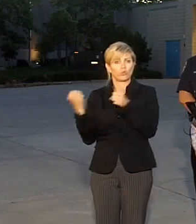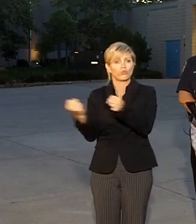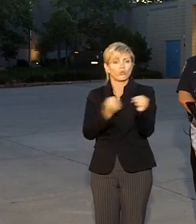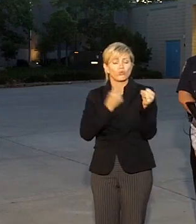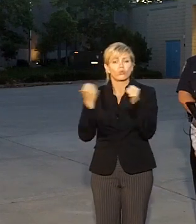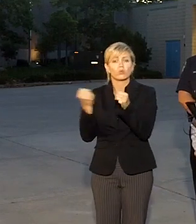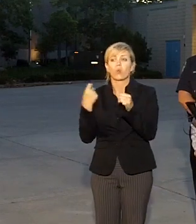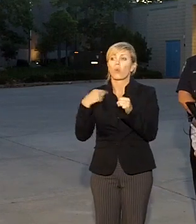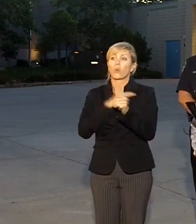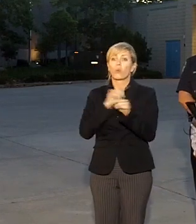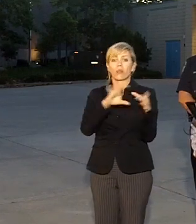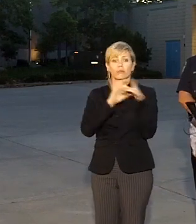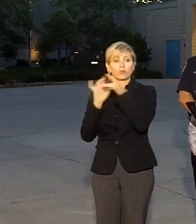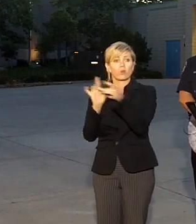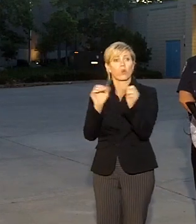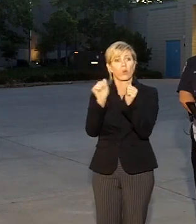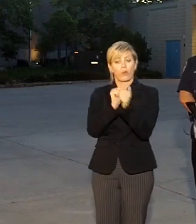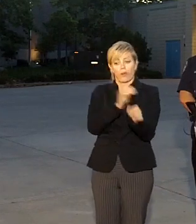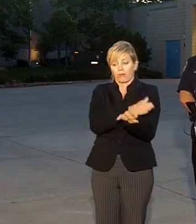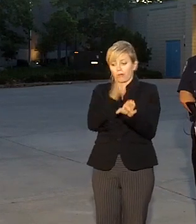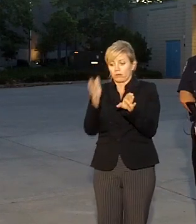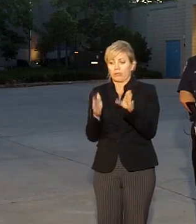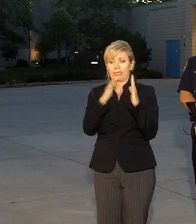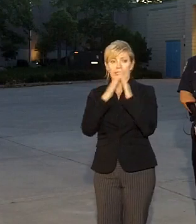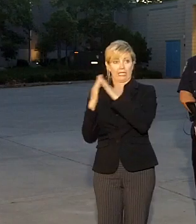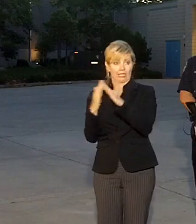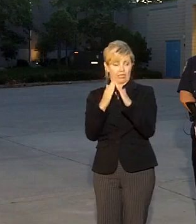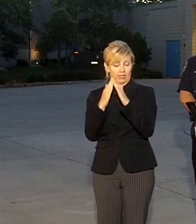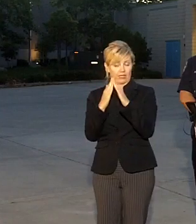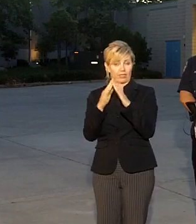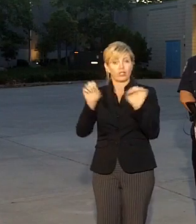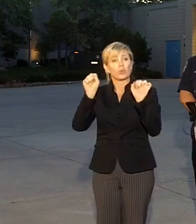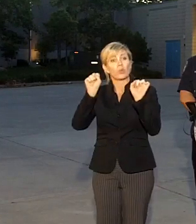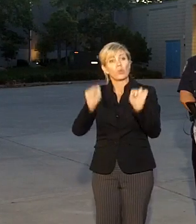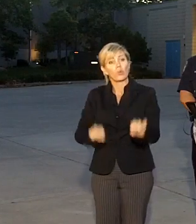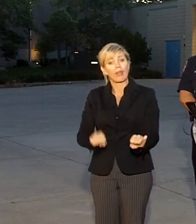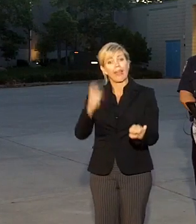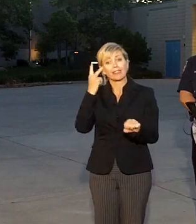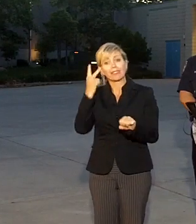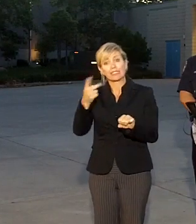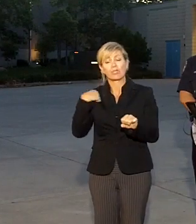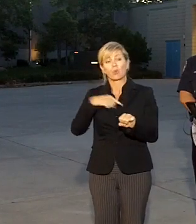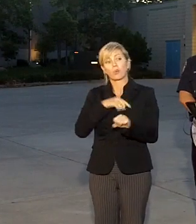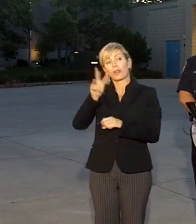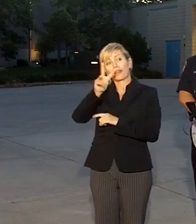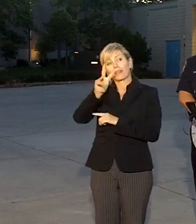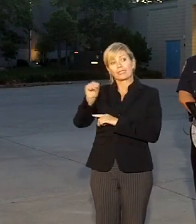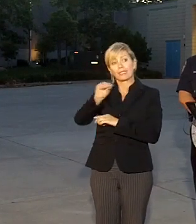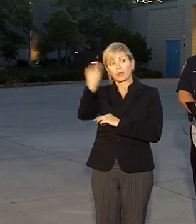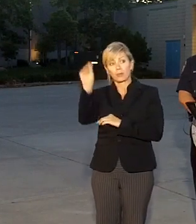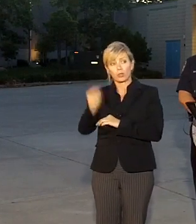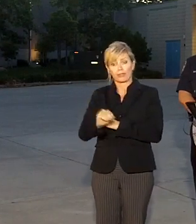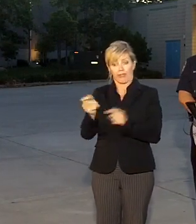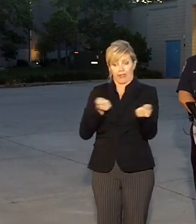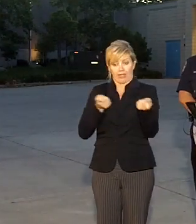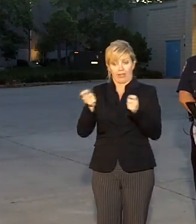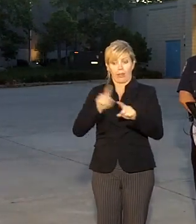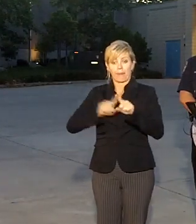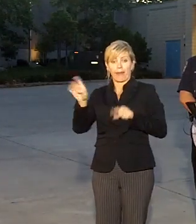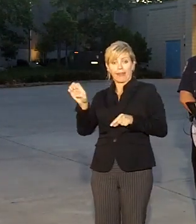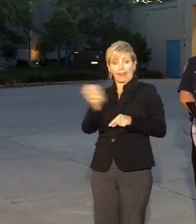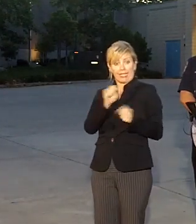as you can see although we're about sixty percent contain the fire to the east is still still not